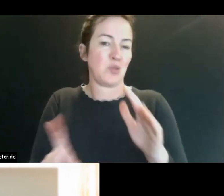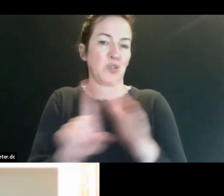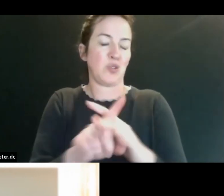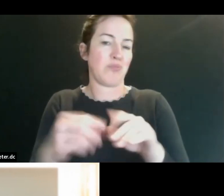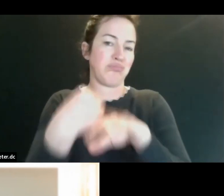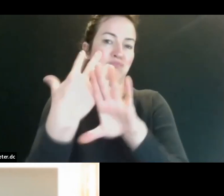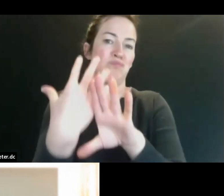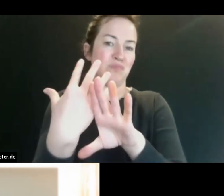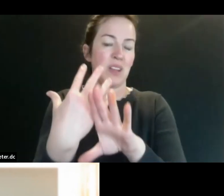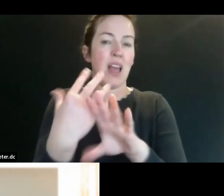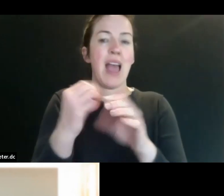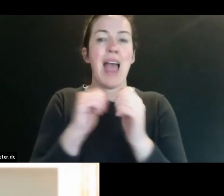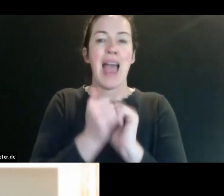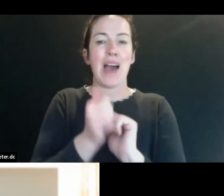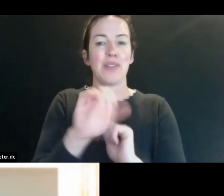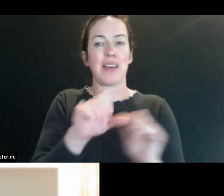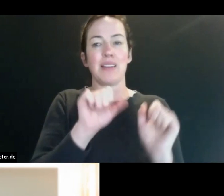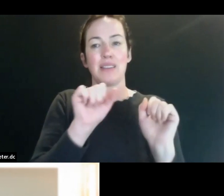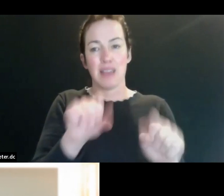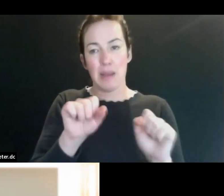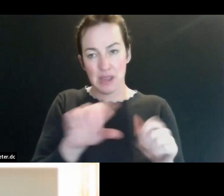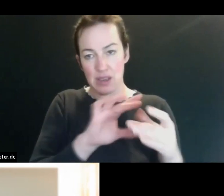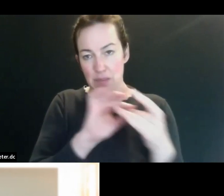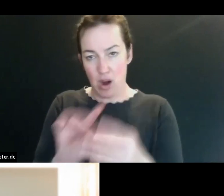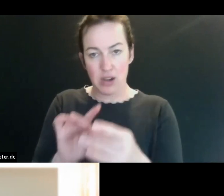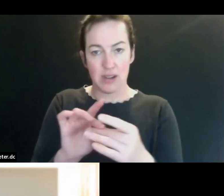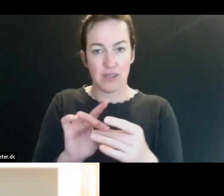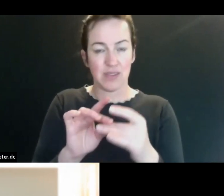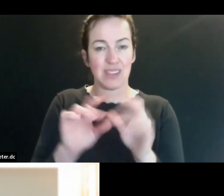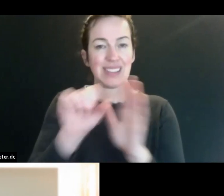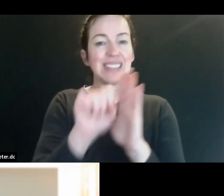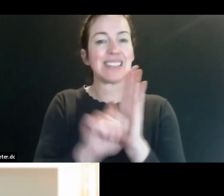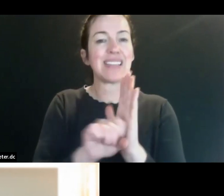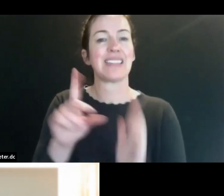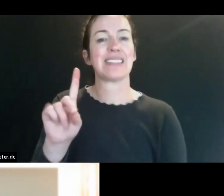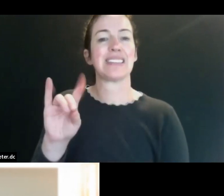and how can that also be a part of what the State's digital equity plan takes a look at.